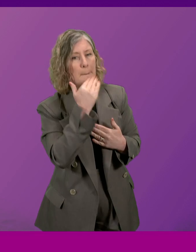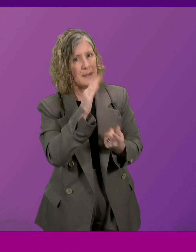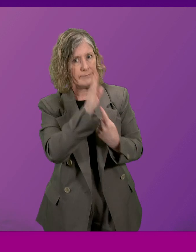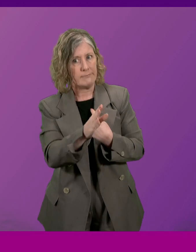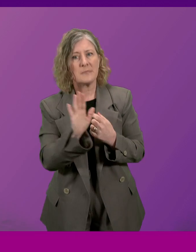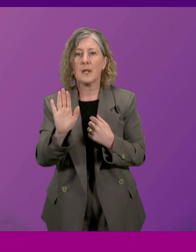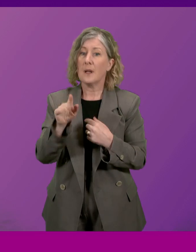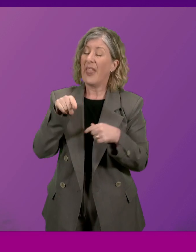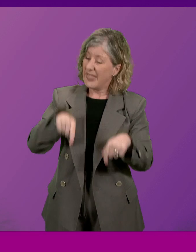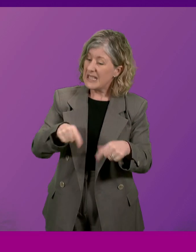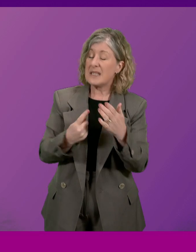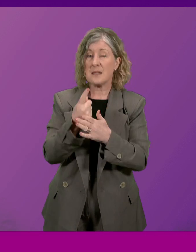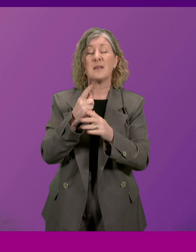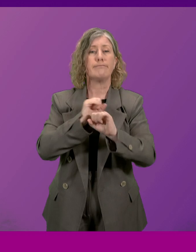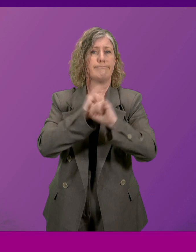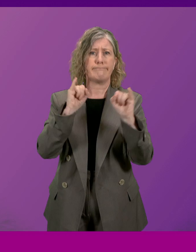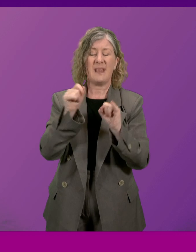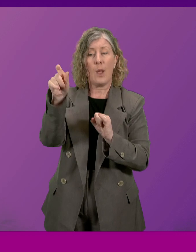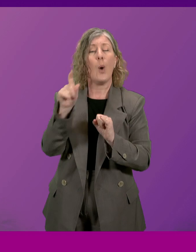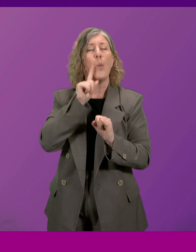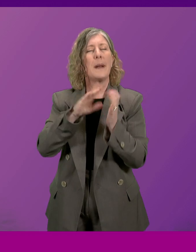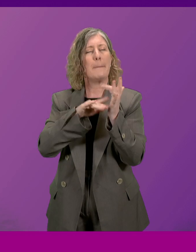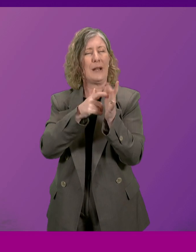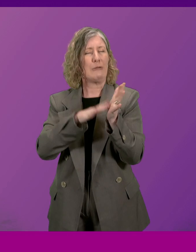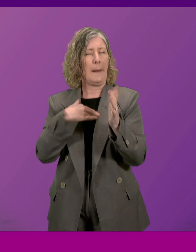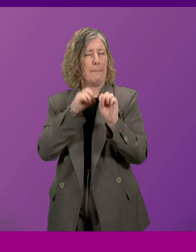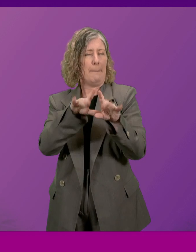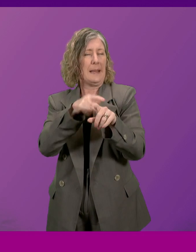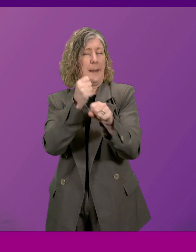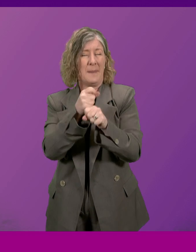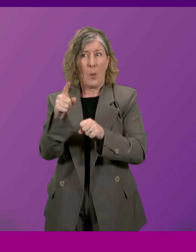making. Mariam’s heartbreaking story is just one example out of thousands. Let us hear Mr Sarwar.